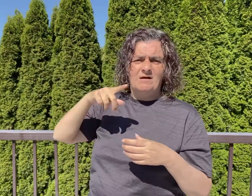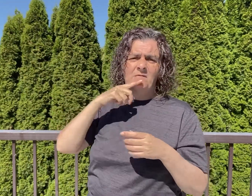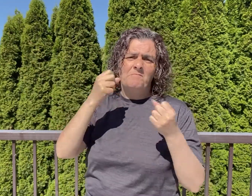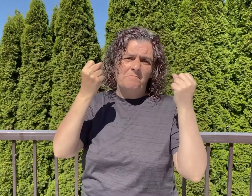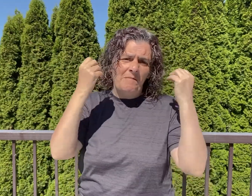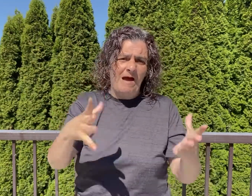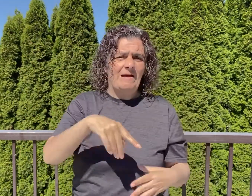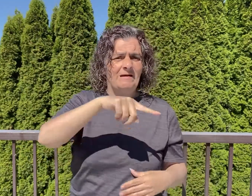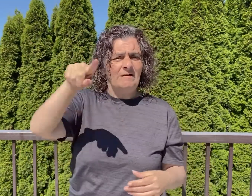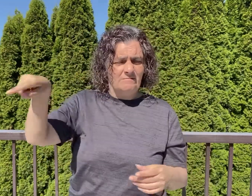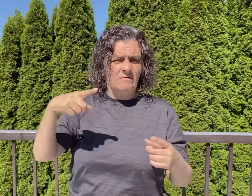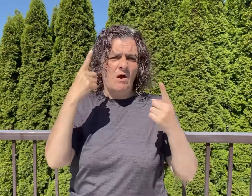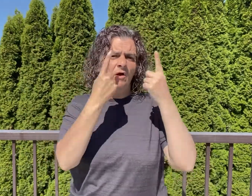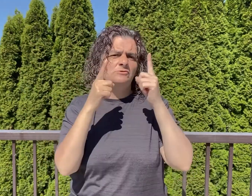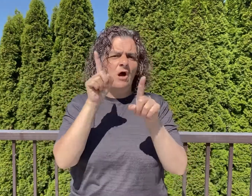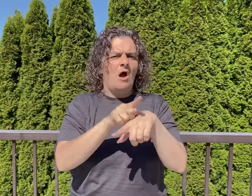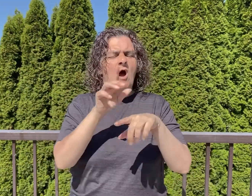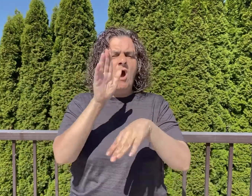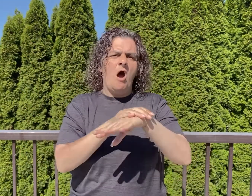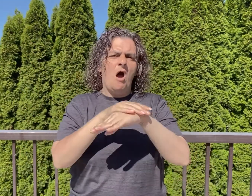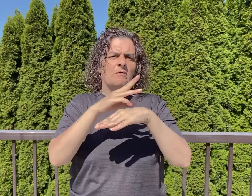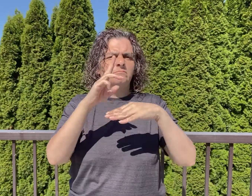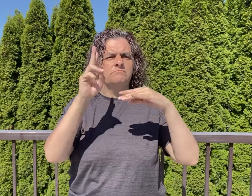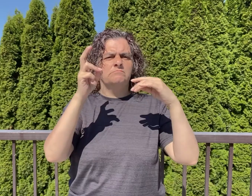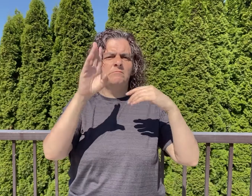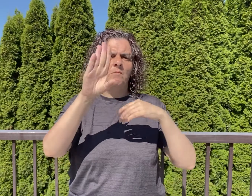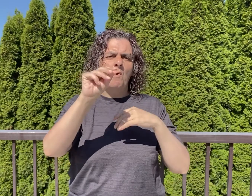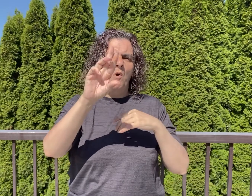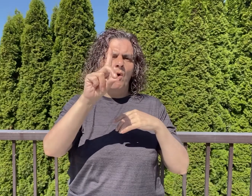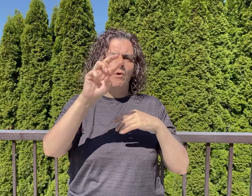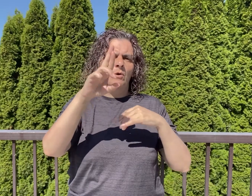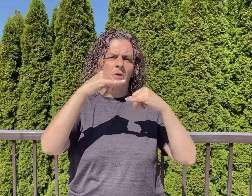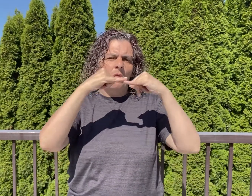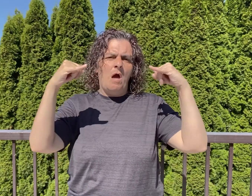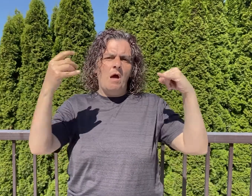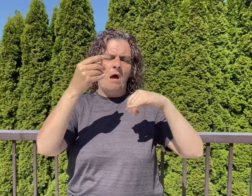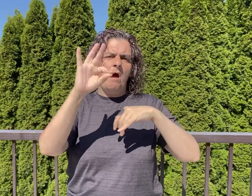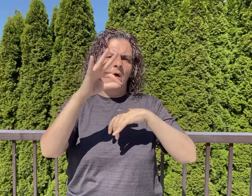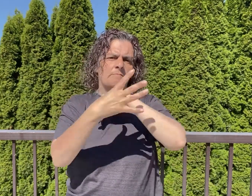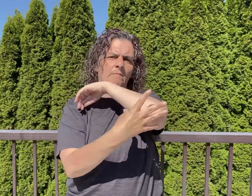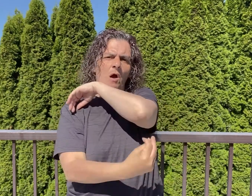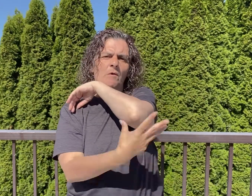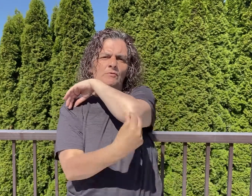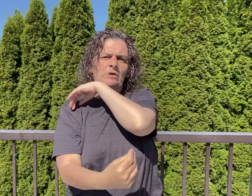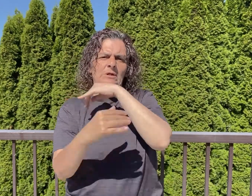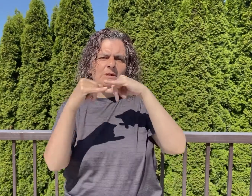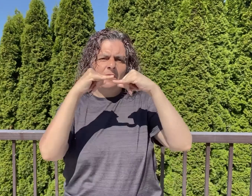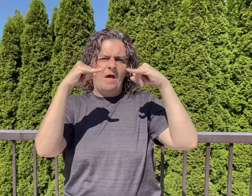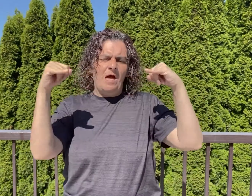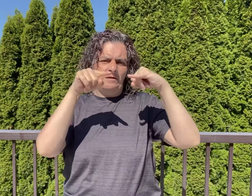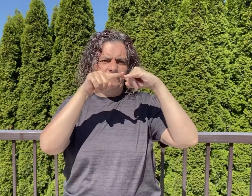and identified that most of them are living borderline poverty.